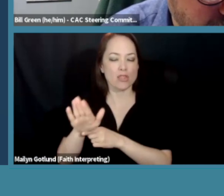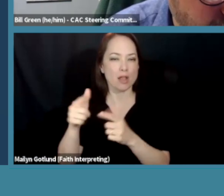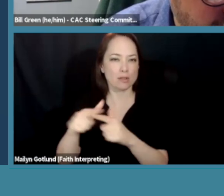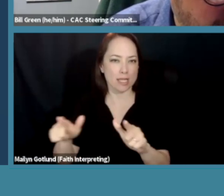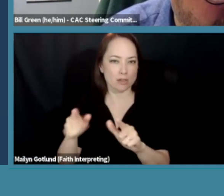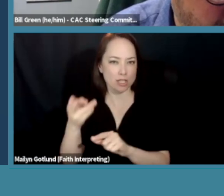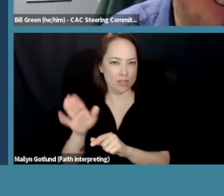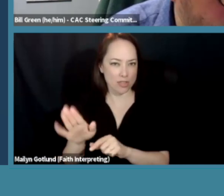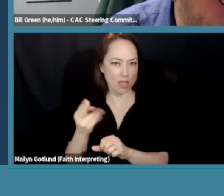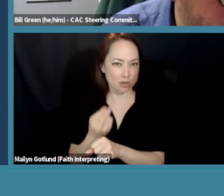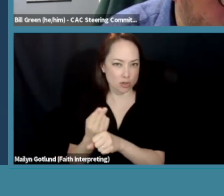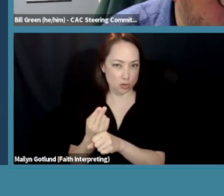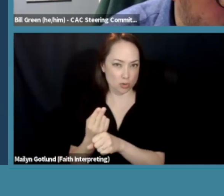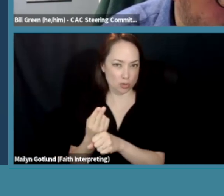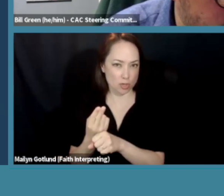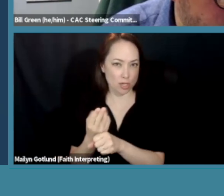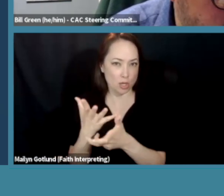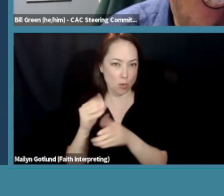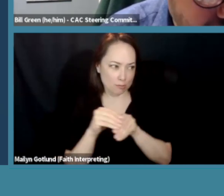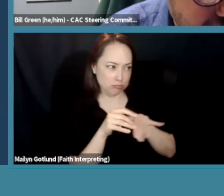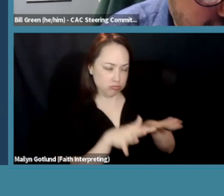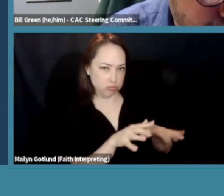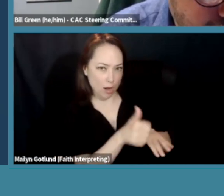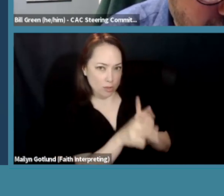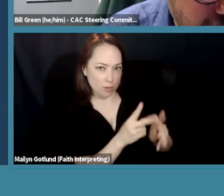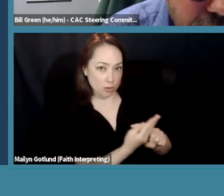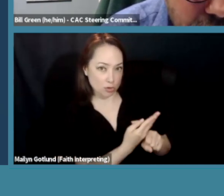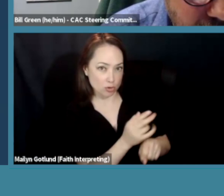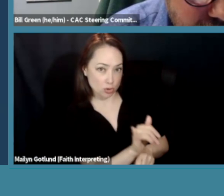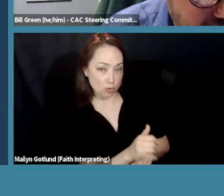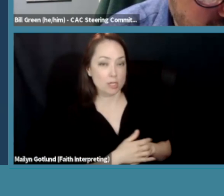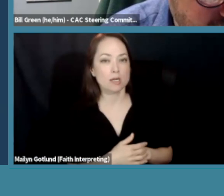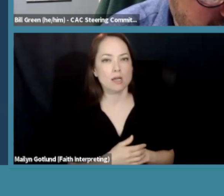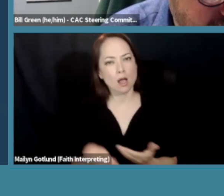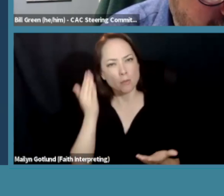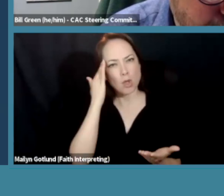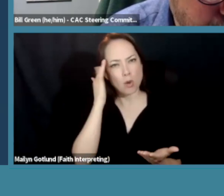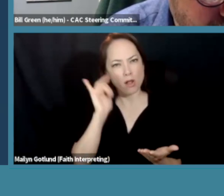and what they're wanting other people to use. And again, be aware of those nuances.